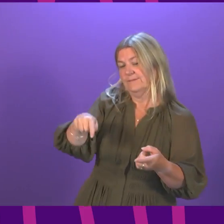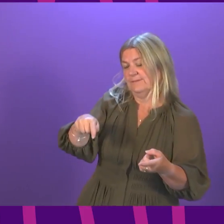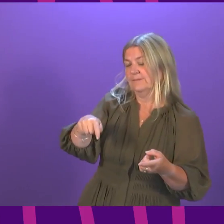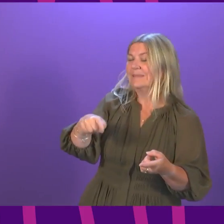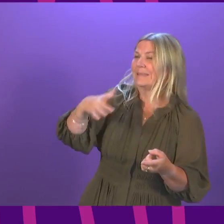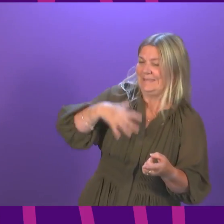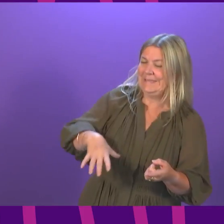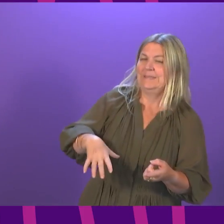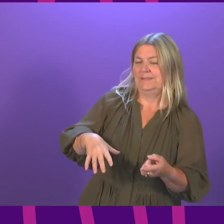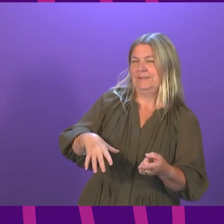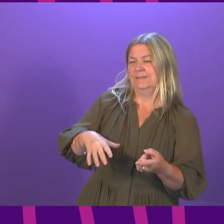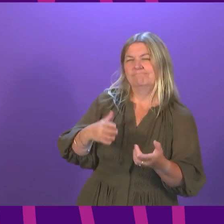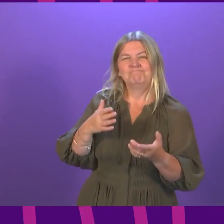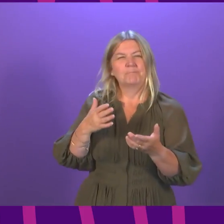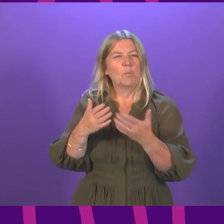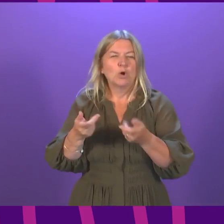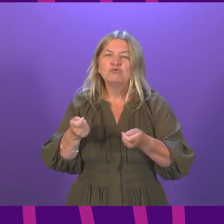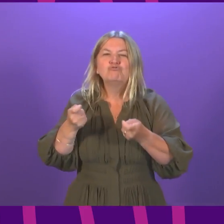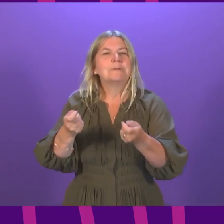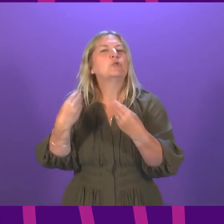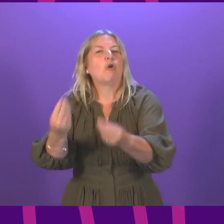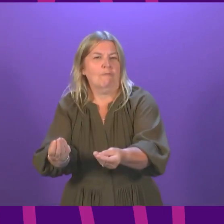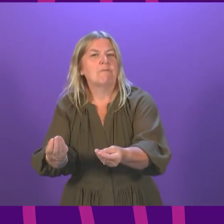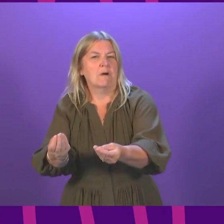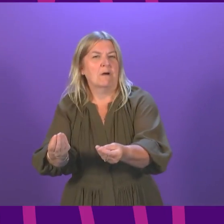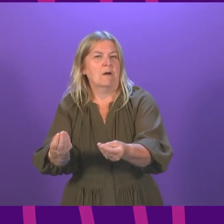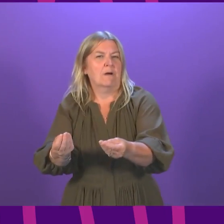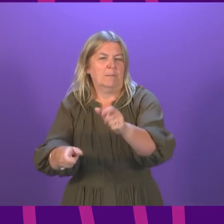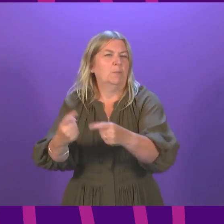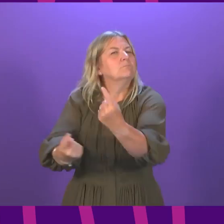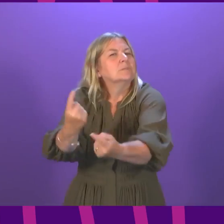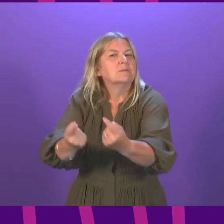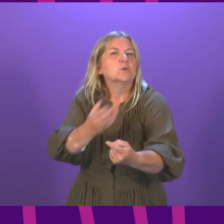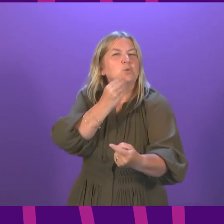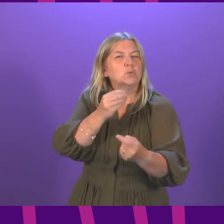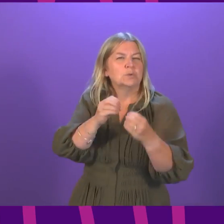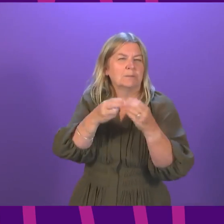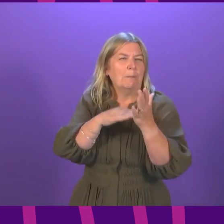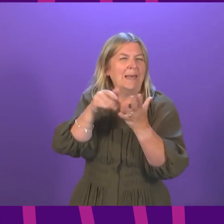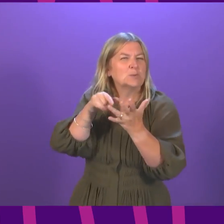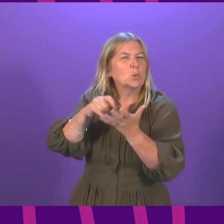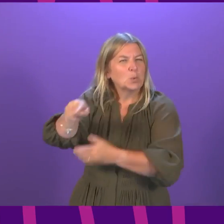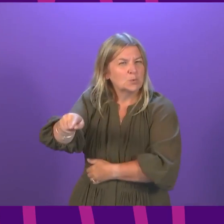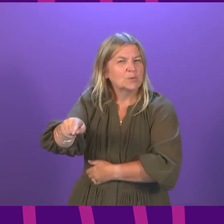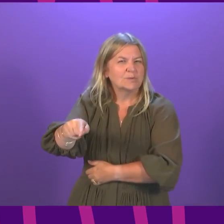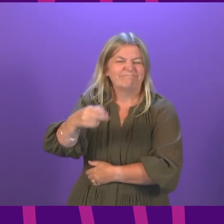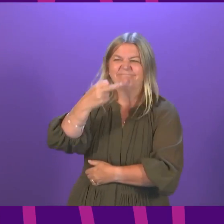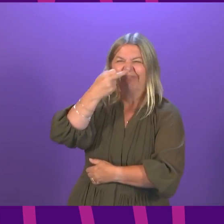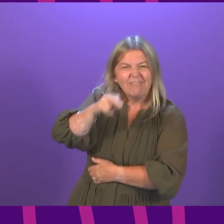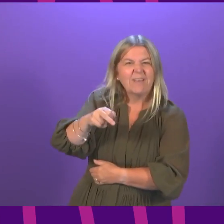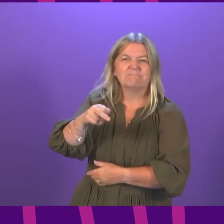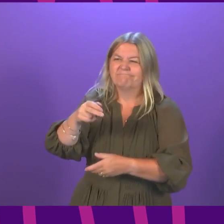better treatment offer for those who are using benzodiazepines—in particular, street valium.